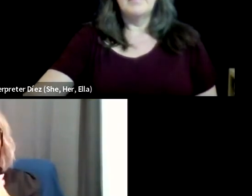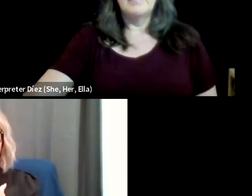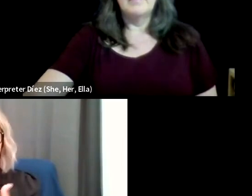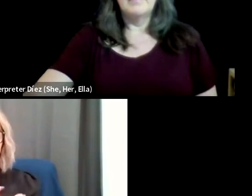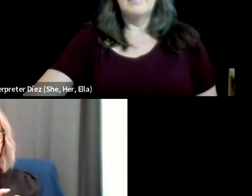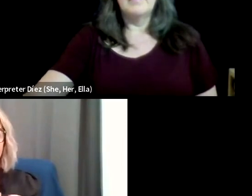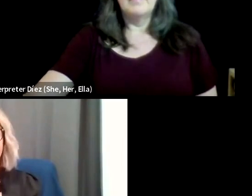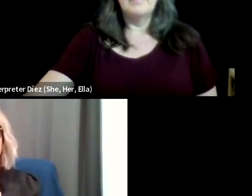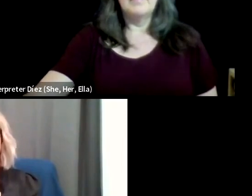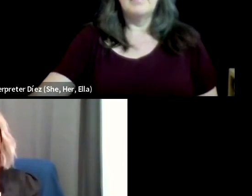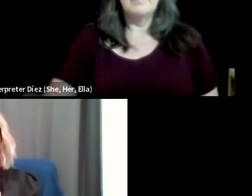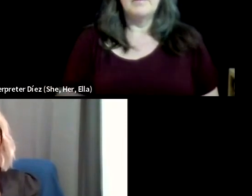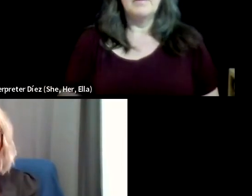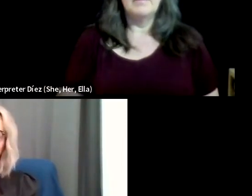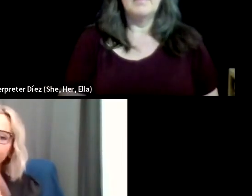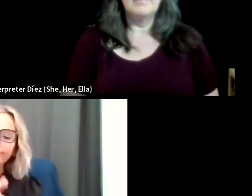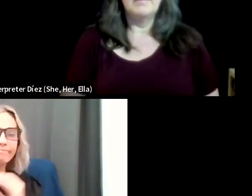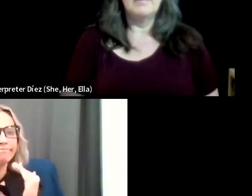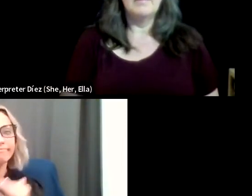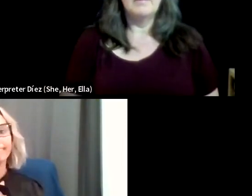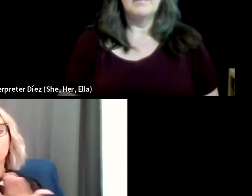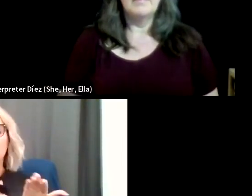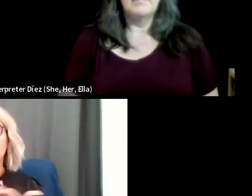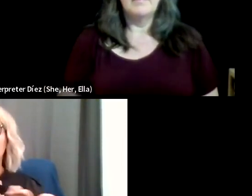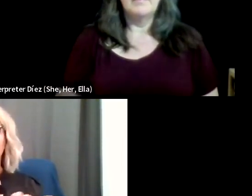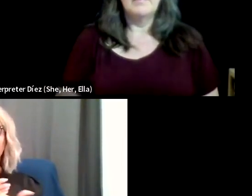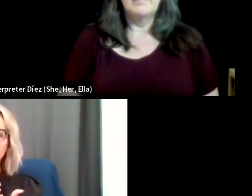we are more committed than ever to serve students and be kind.